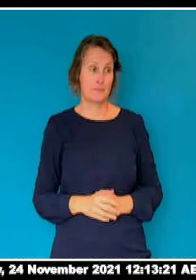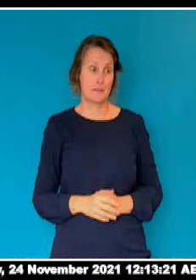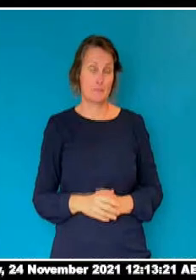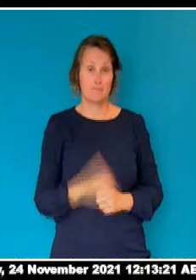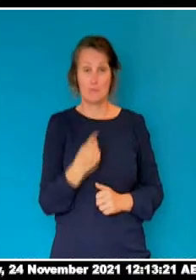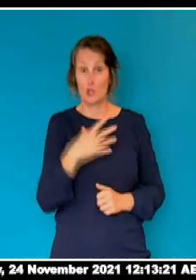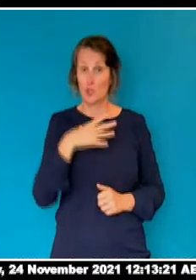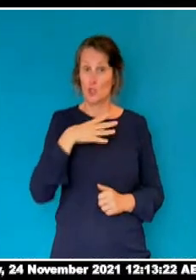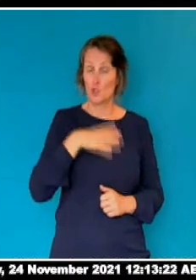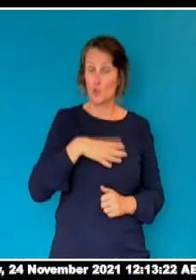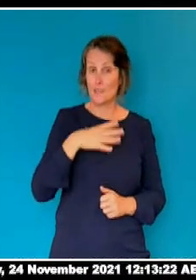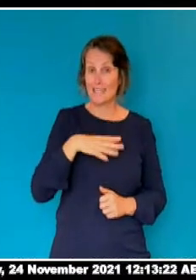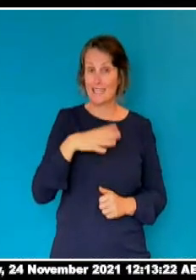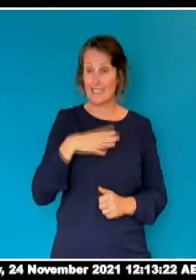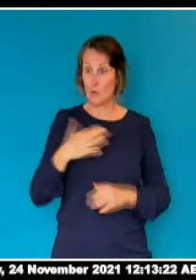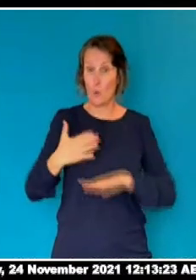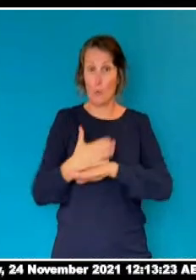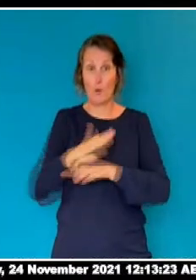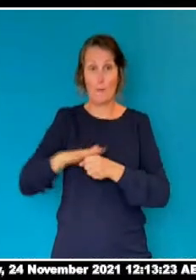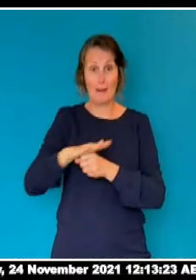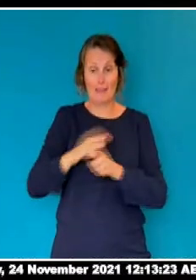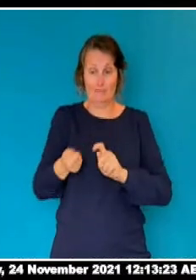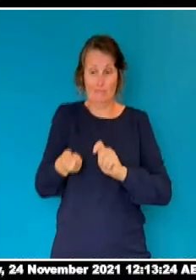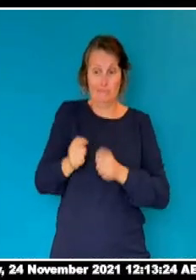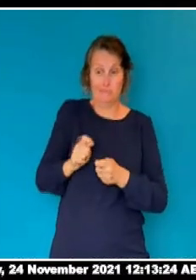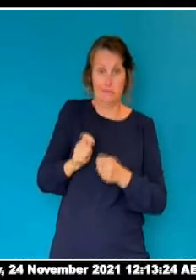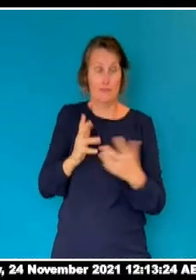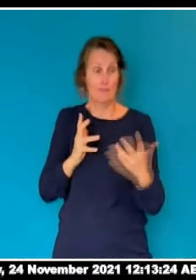requires a reasonable adjustment. That's correct.